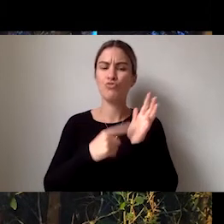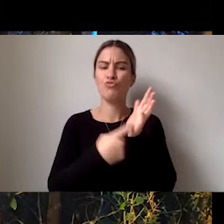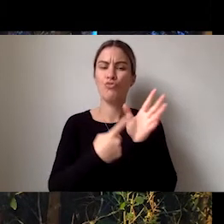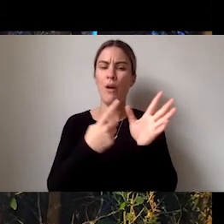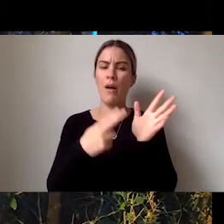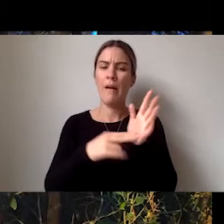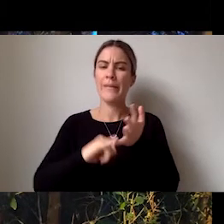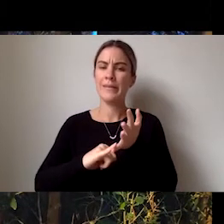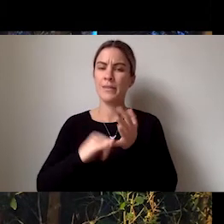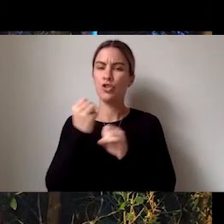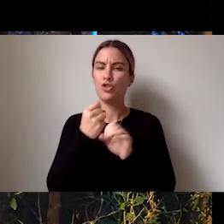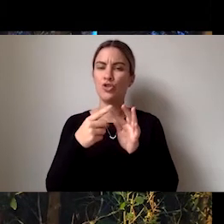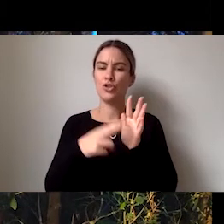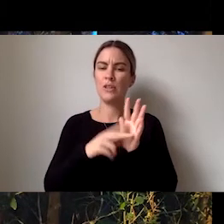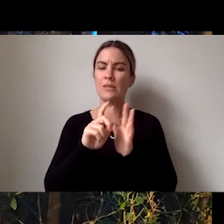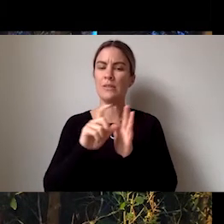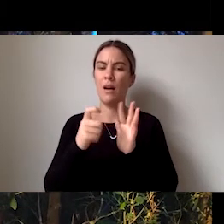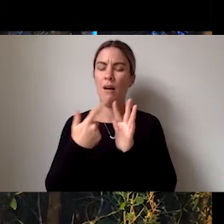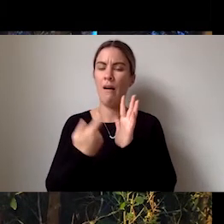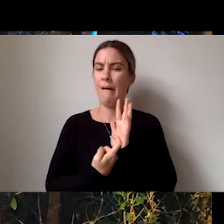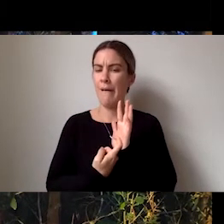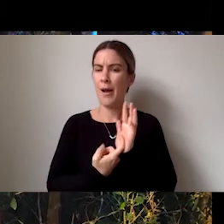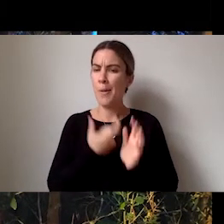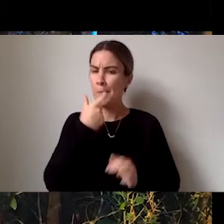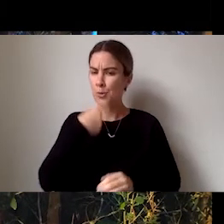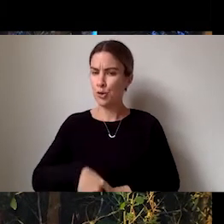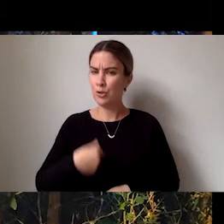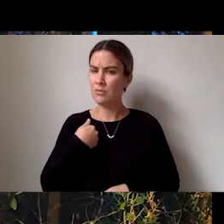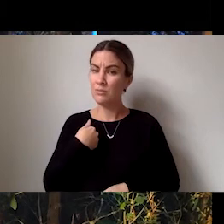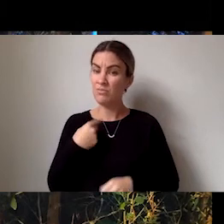going to be talking about gender, I suppose I think - I have spent a